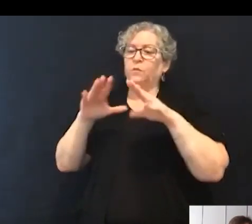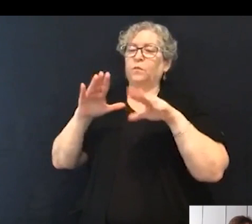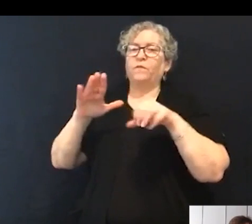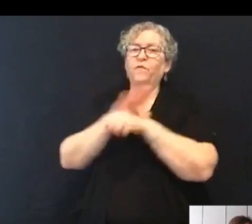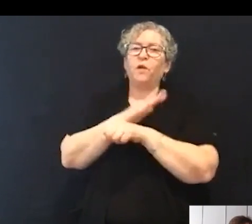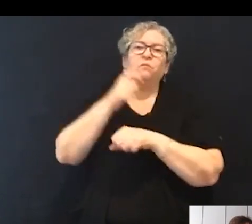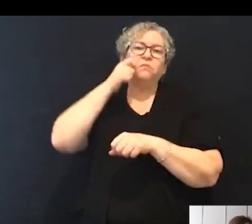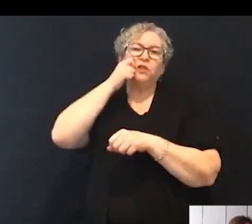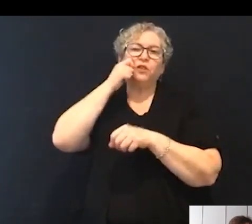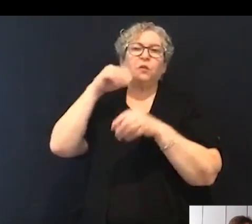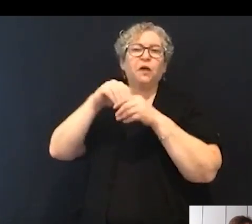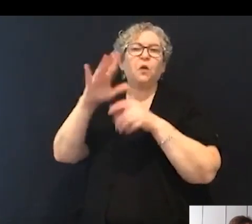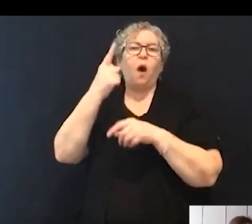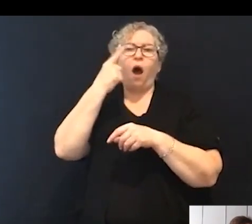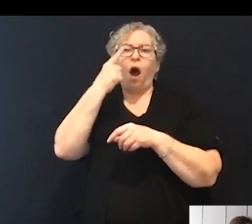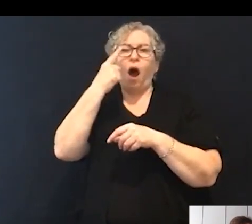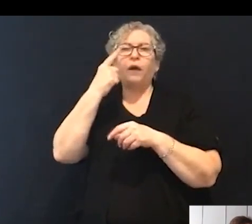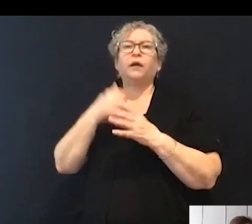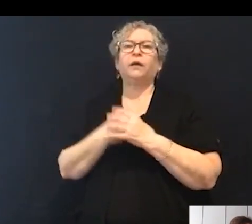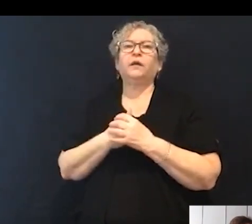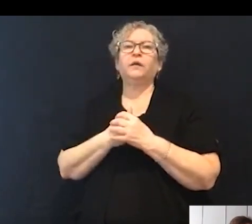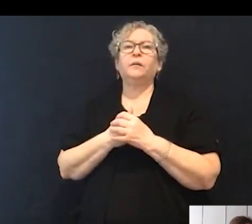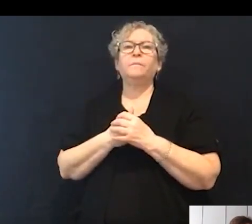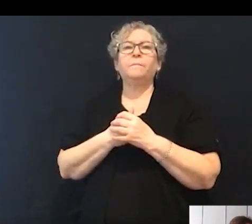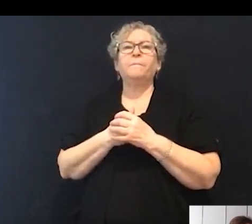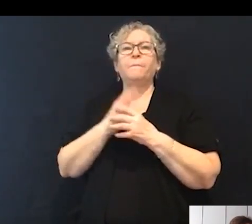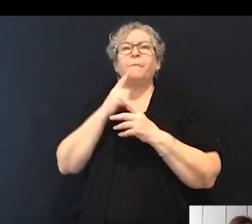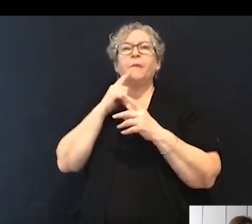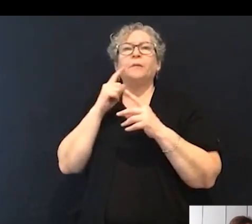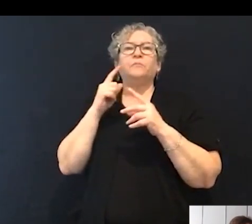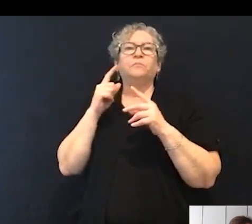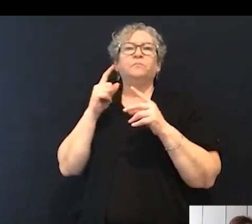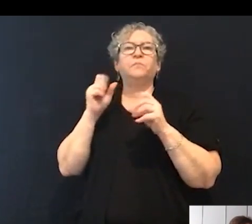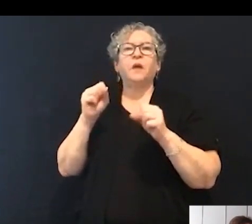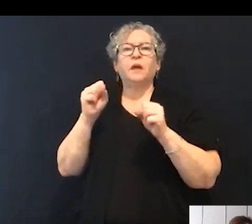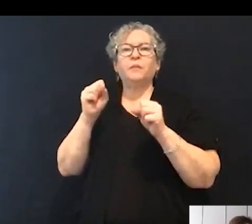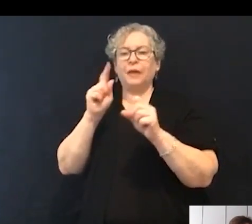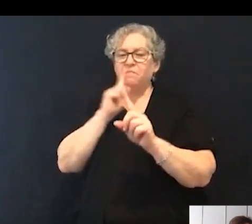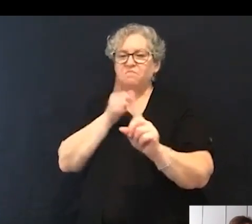affords for broad ability to target certain tissues